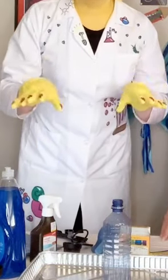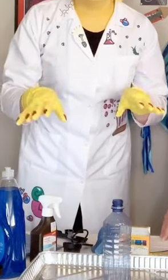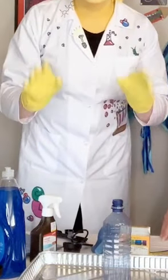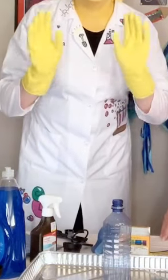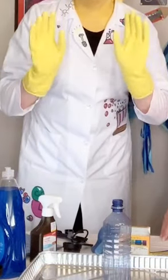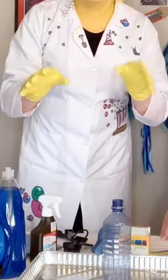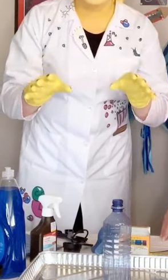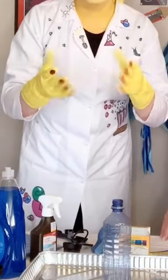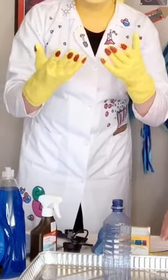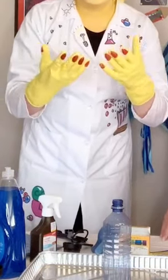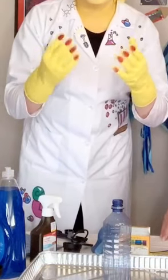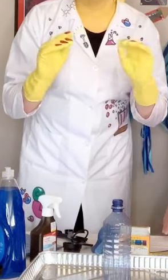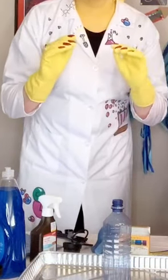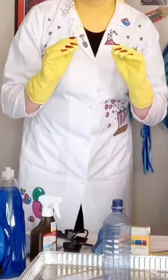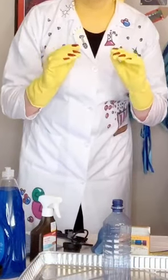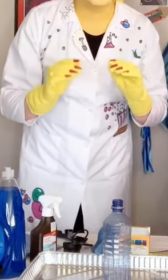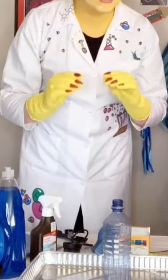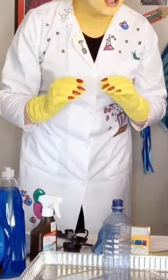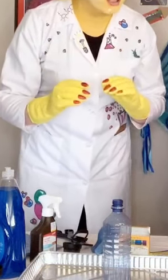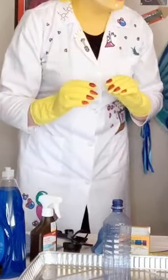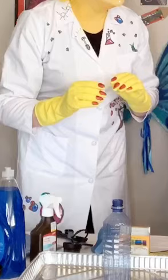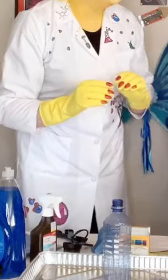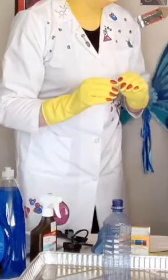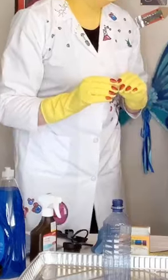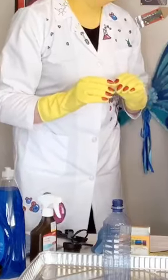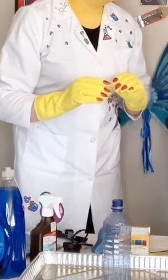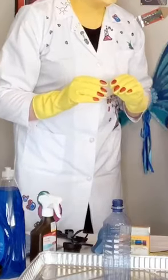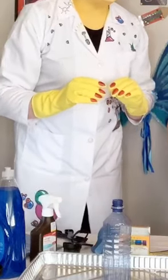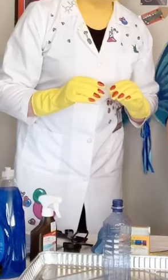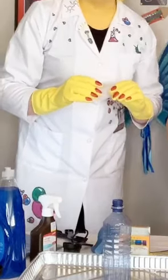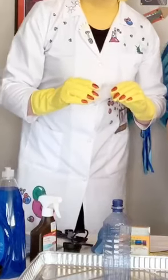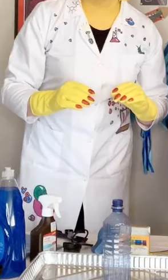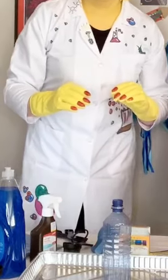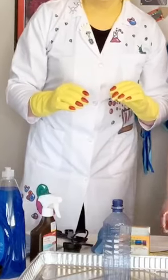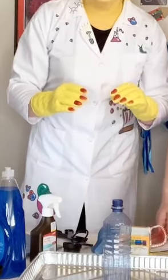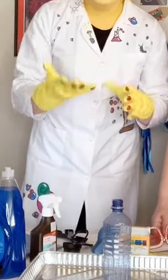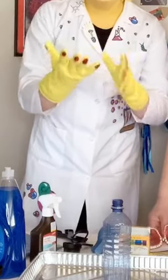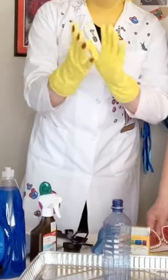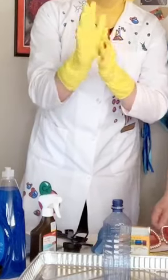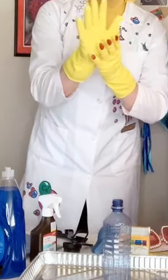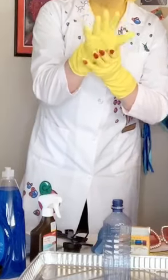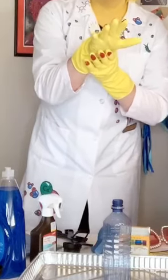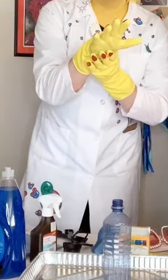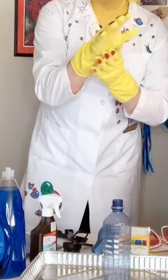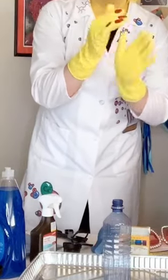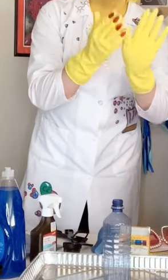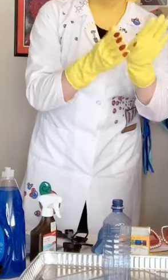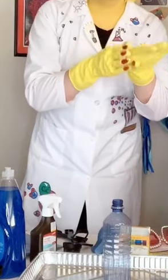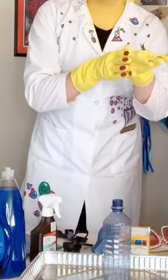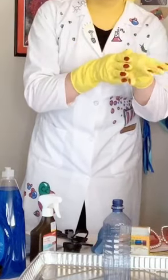is get prepared and have some protection. BARB: Safety first. CALI: So, gloves! Very important.